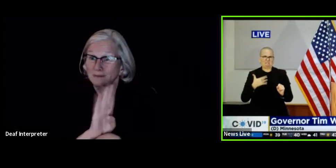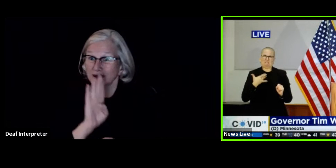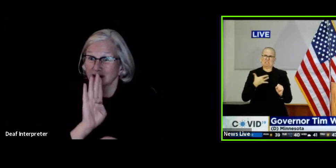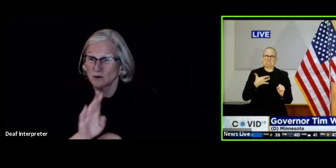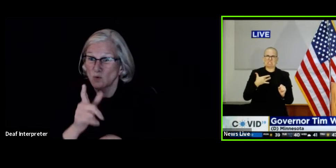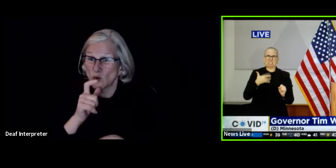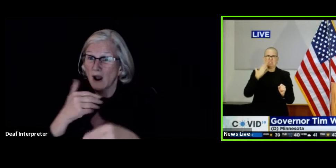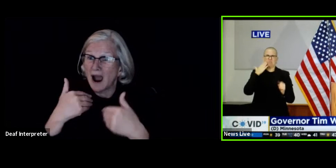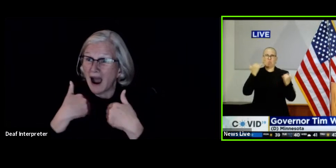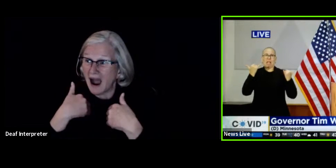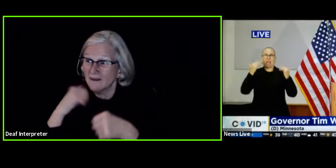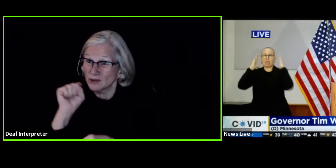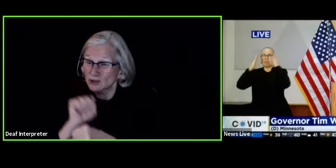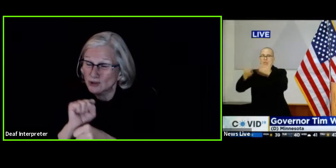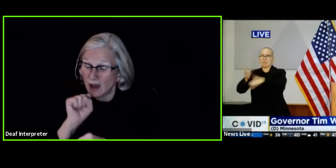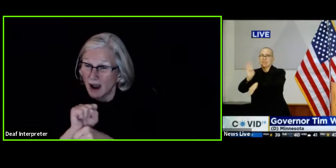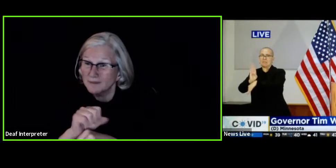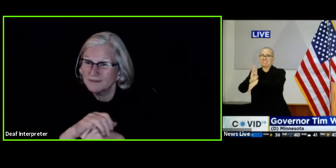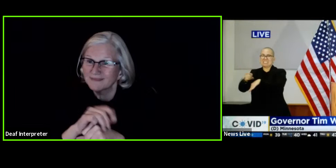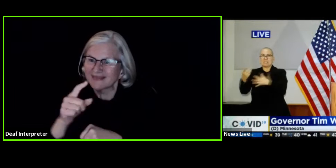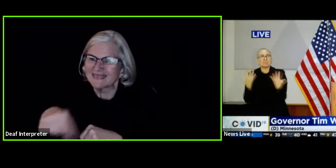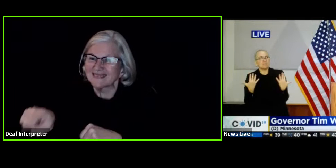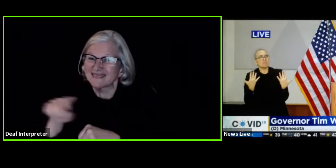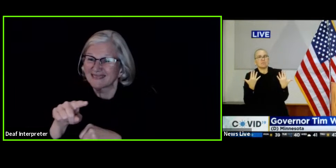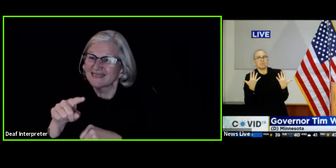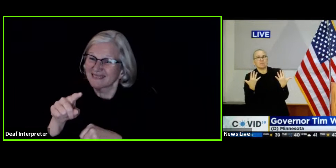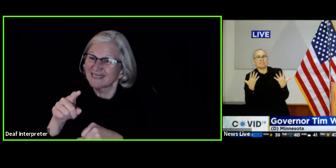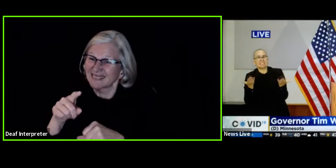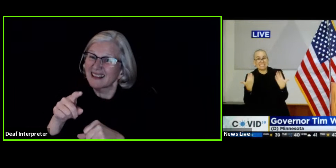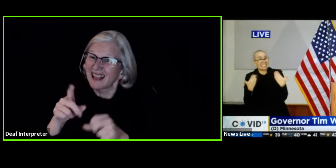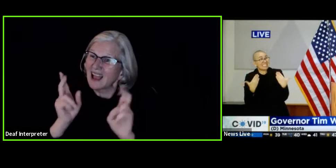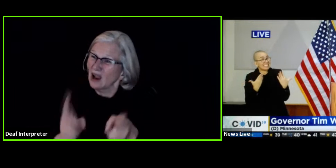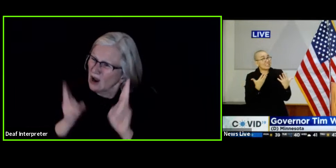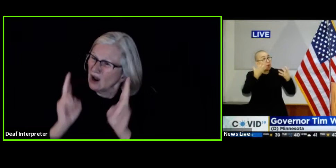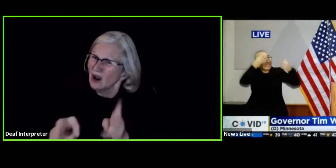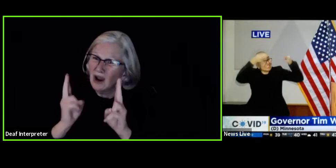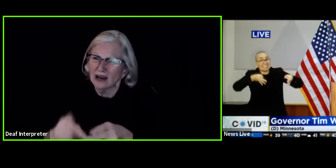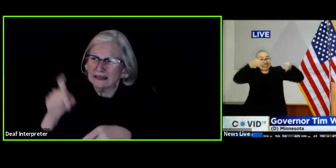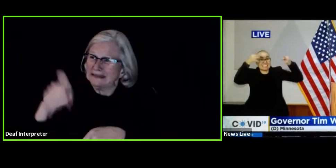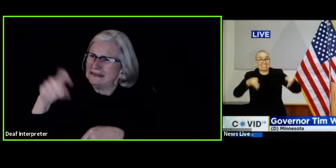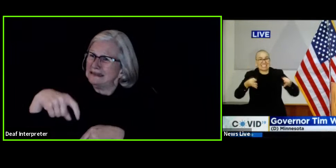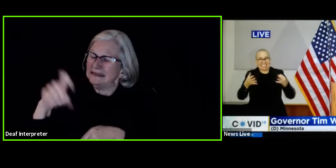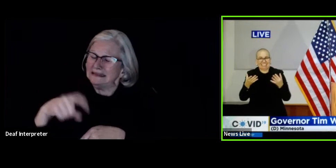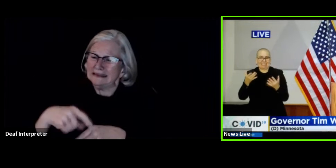OF THE FIERCE SENSE OF IMMEDIACY RIGHT NOW. AND I'M LOOKING AT THINGS THAT COULD MAKE, LIKE, TODAY-TYPE DIFFERENCE.